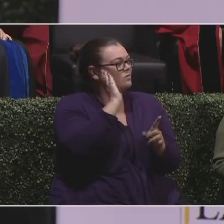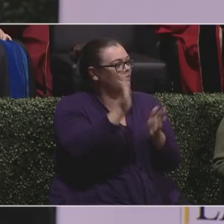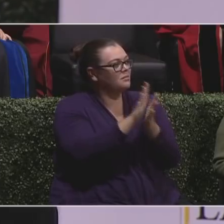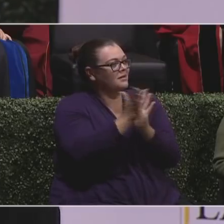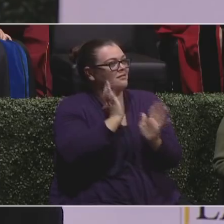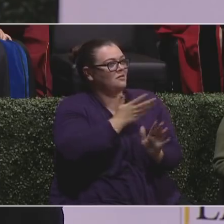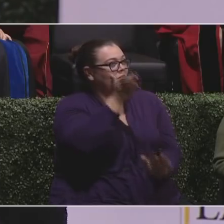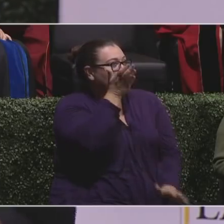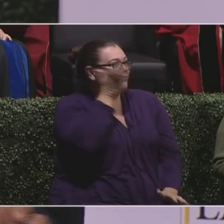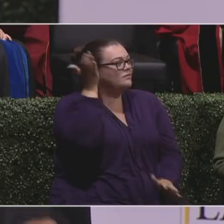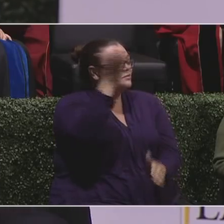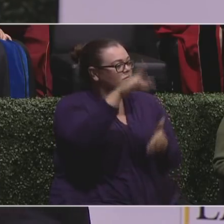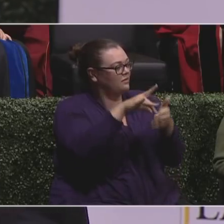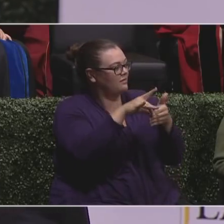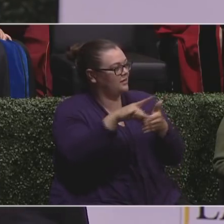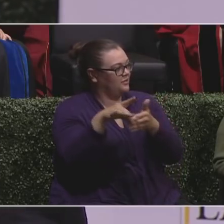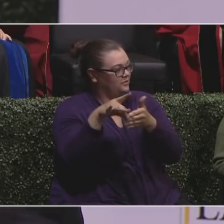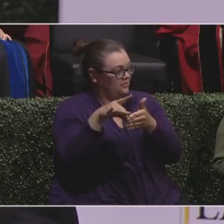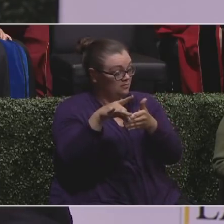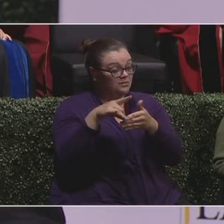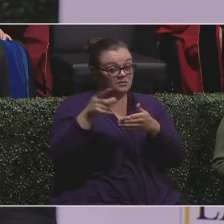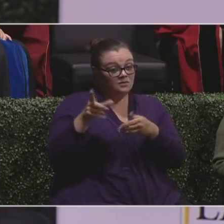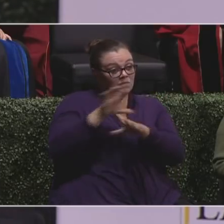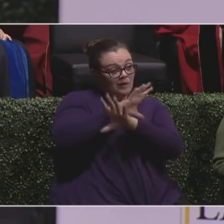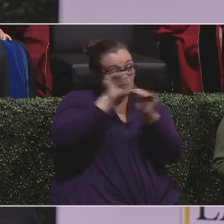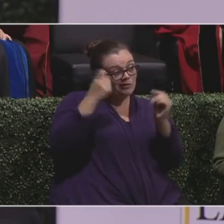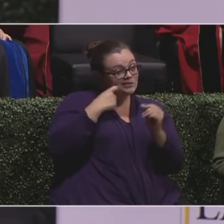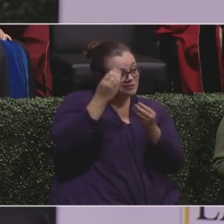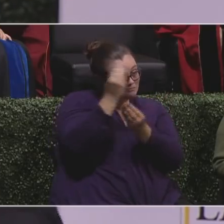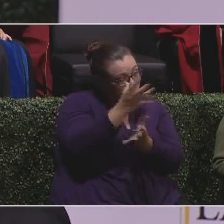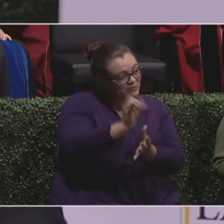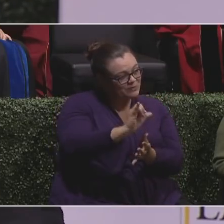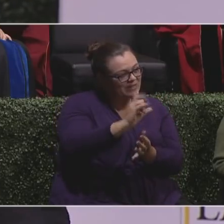I CONGRATULATE THE ADMINISTRATION, AND THE VISION OF THIS INSTITUTION FOR WHAT